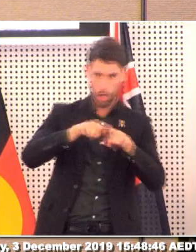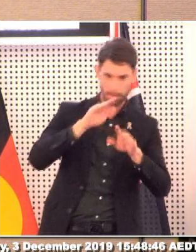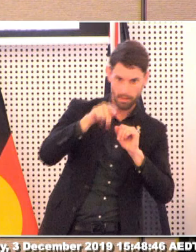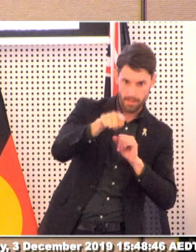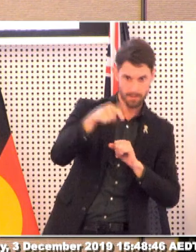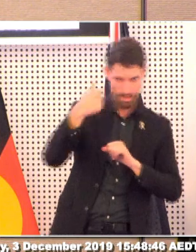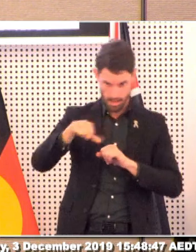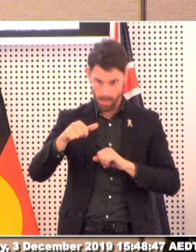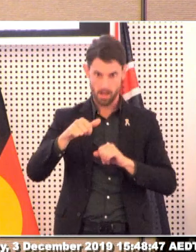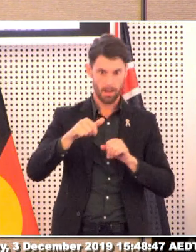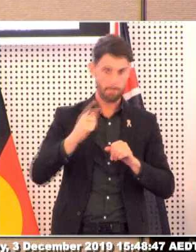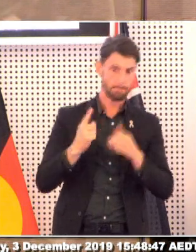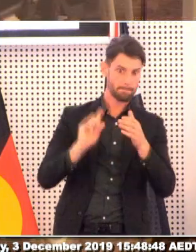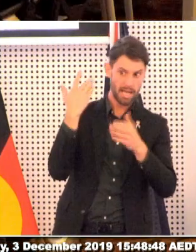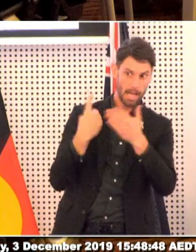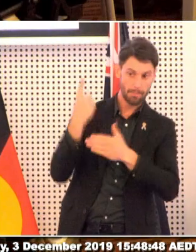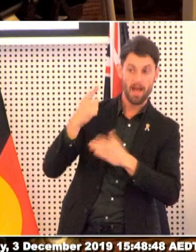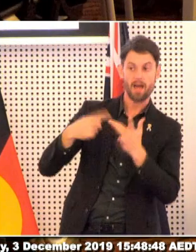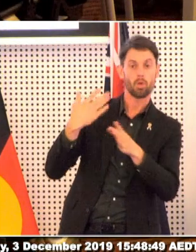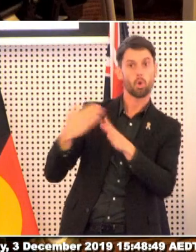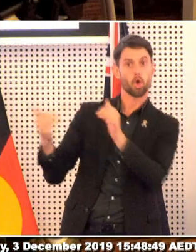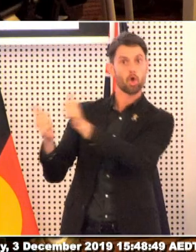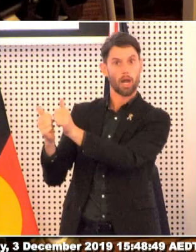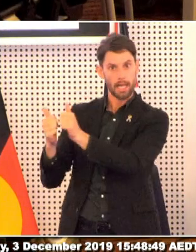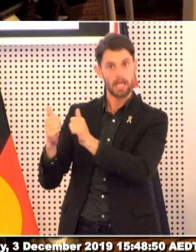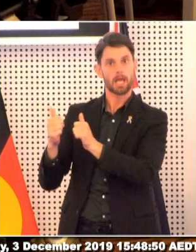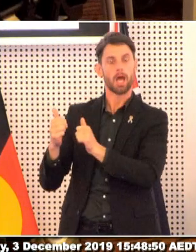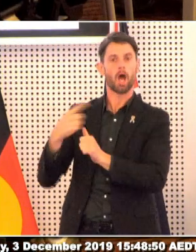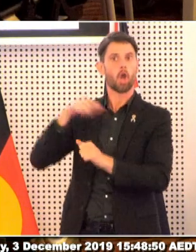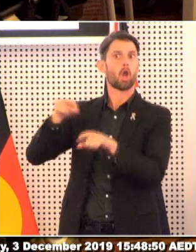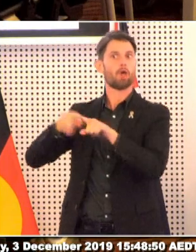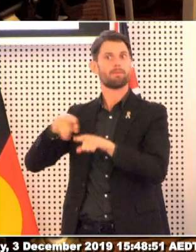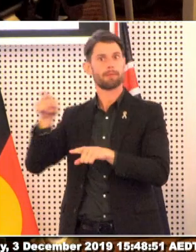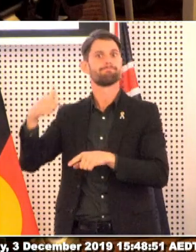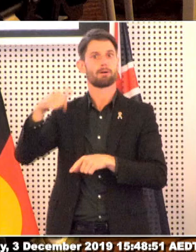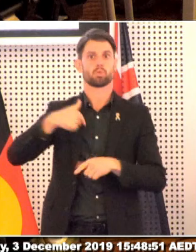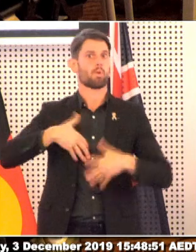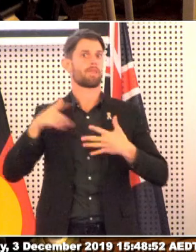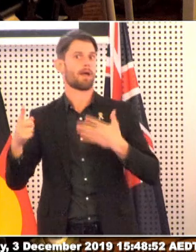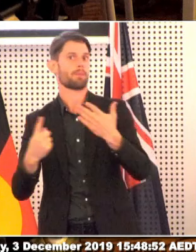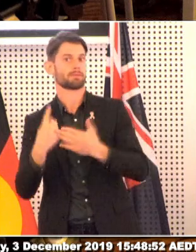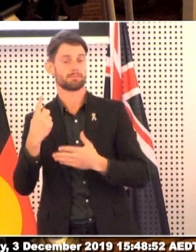So - - - And how have you both found - - - COMMISSIONER McEWIN: Sorry, can I ask how seriously do you think management takes